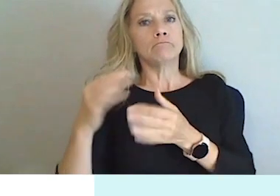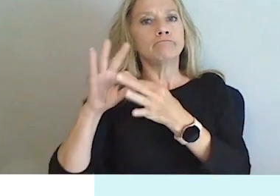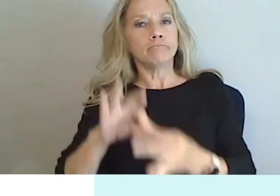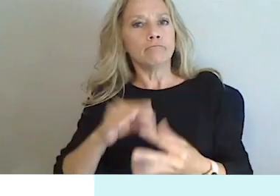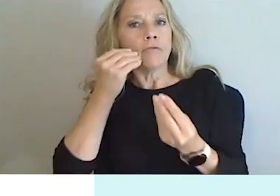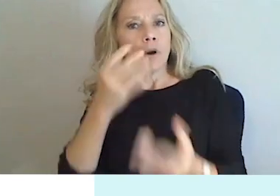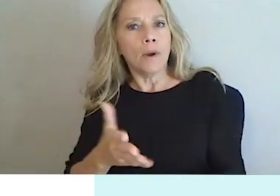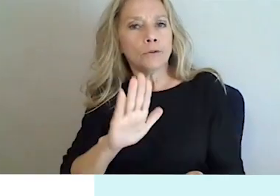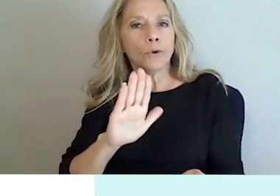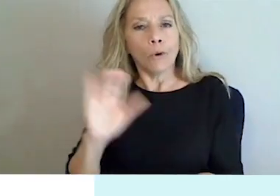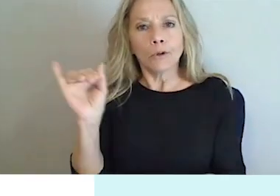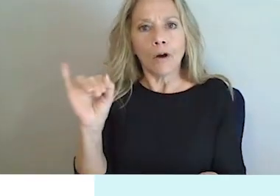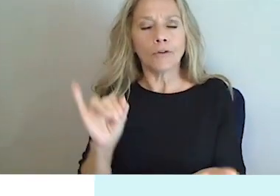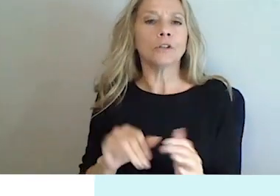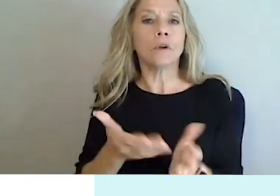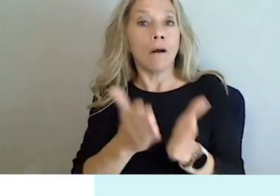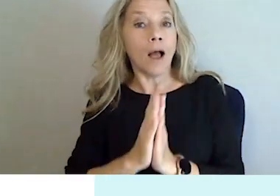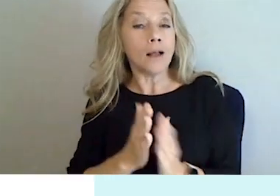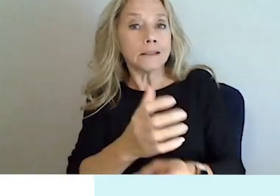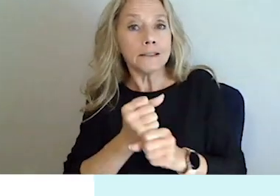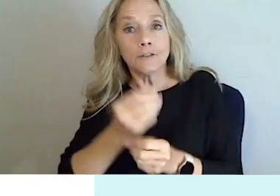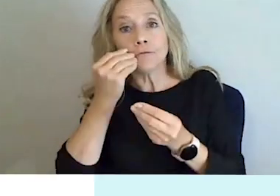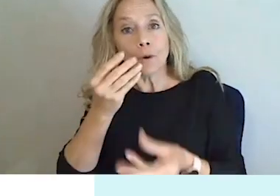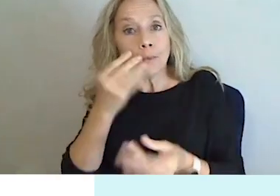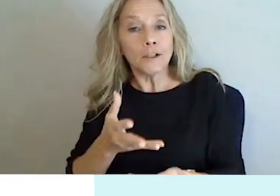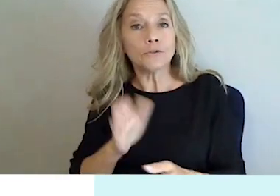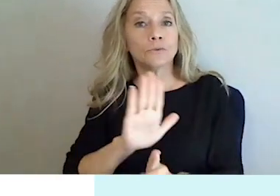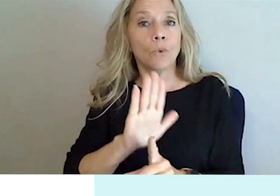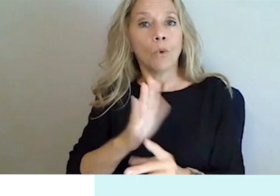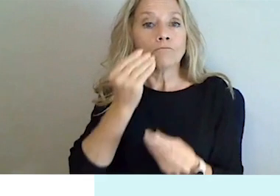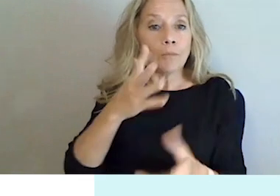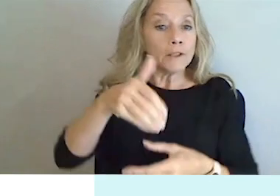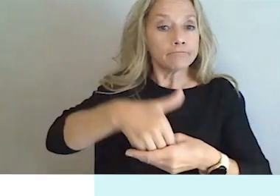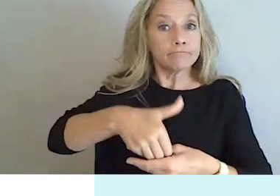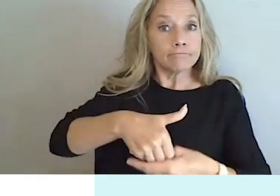• request and receive information about your Renewal Packet; and complete, sign,